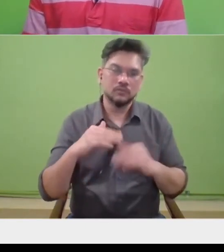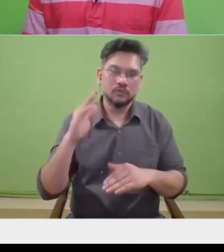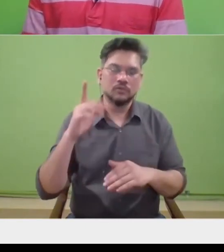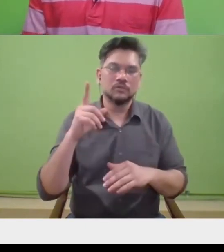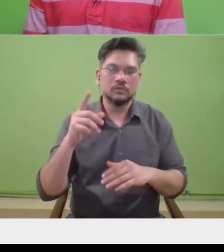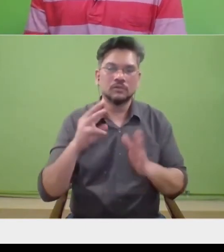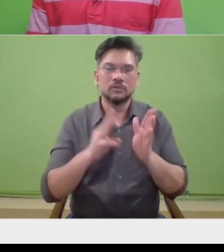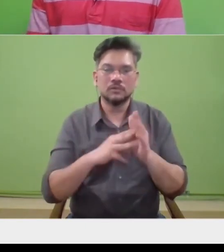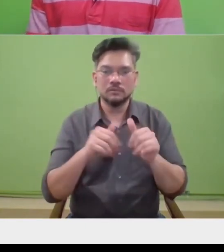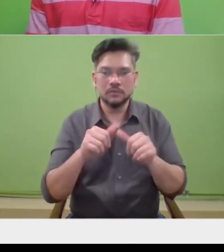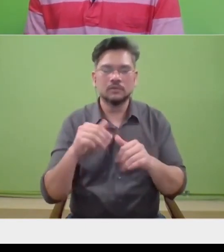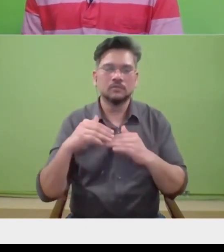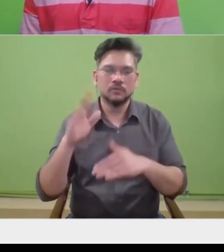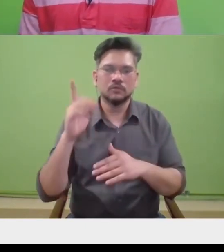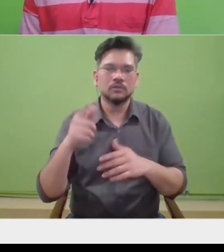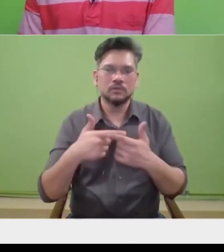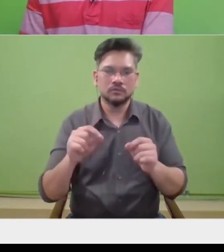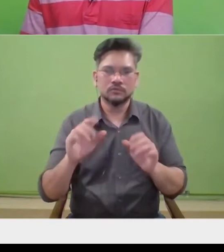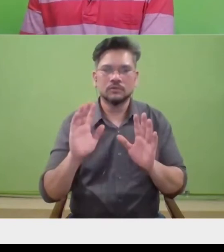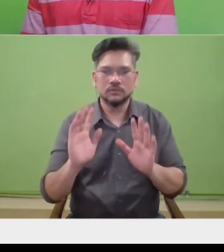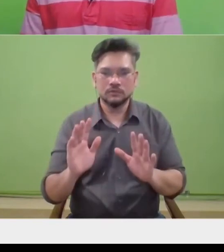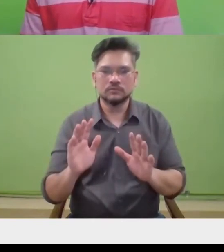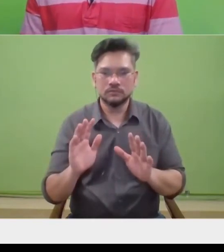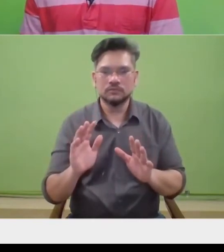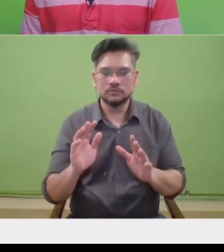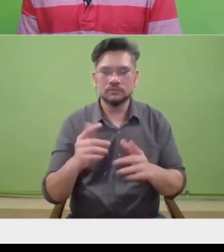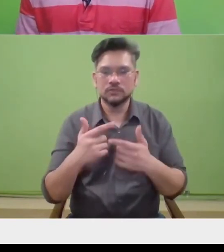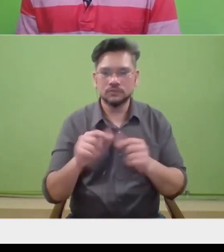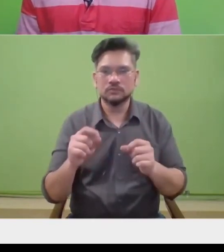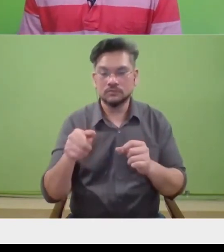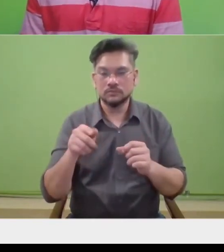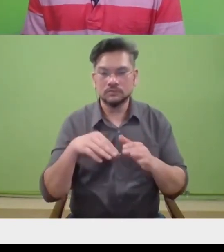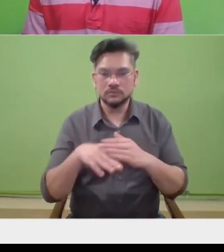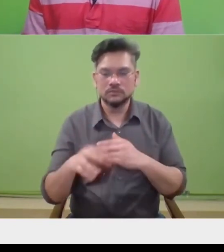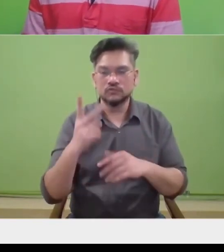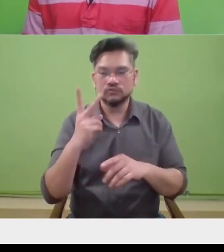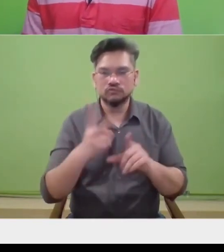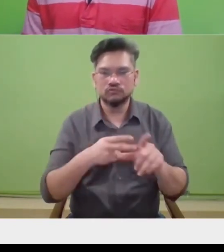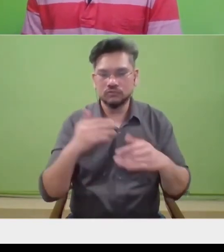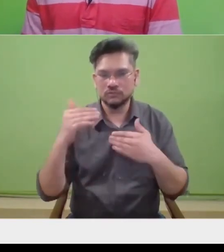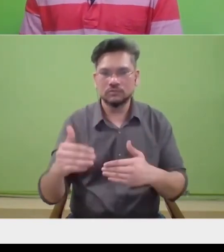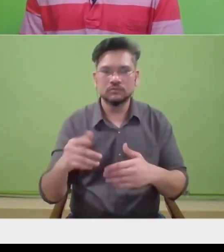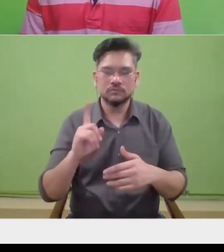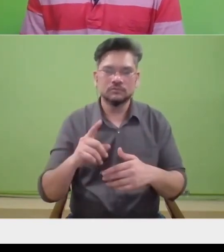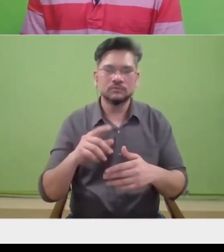India and then within two years you sort of cram up all the topics of linguistics that is a problem